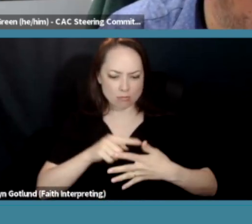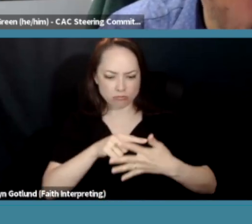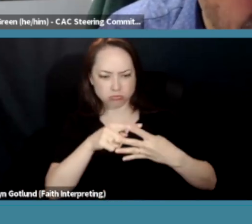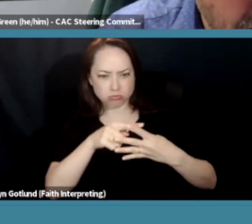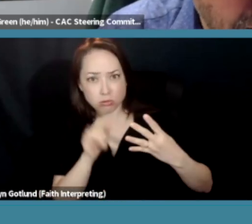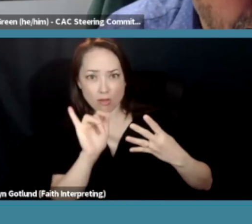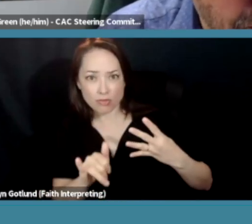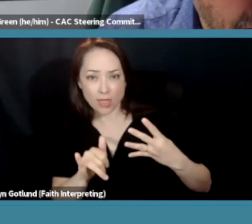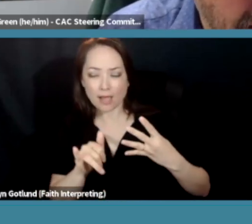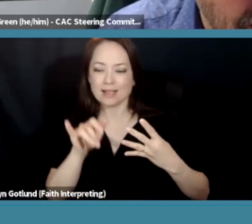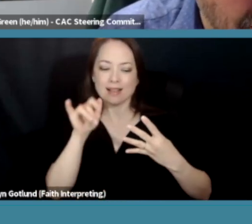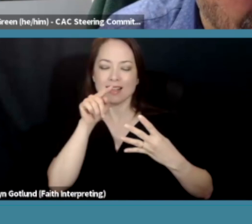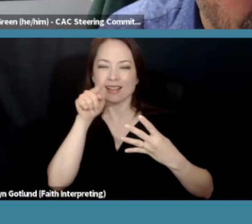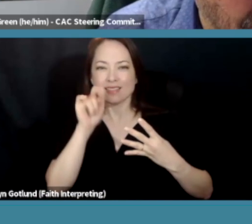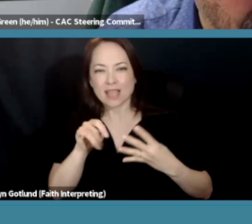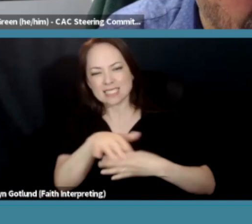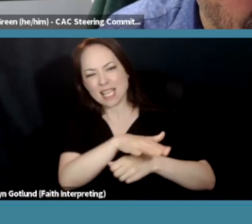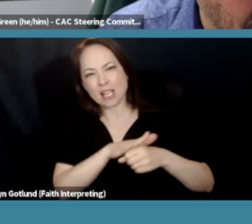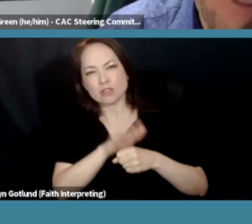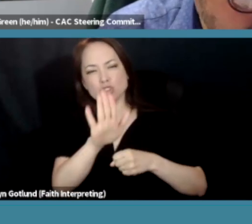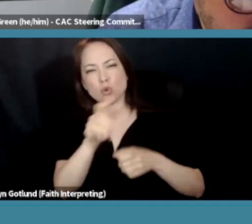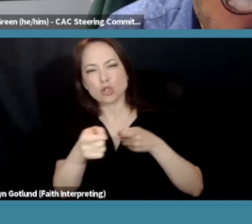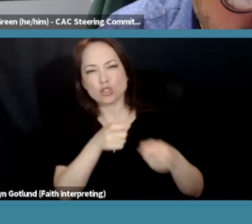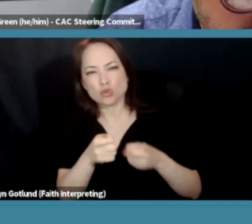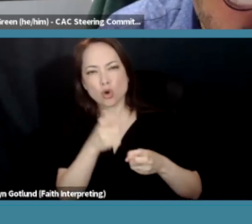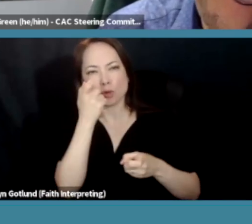your control as people who are part of cultural institutions